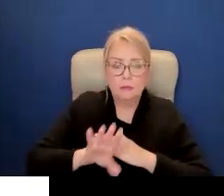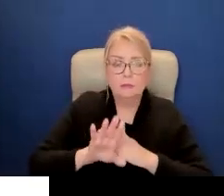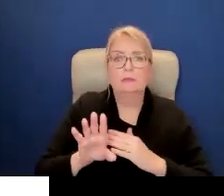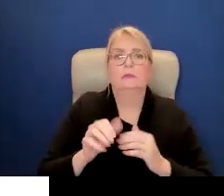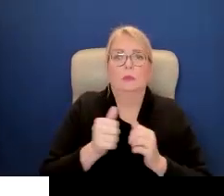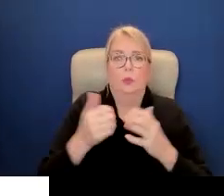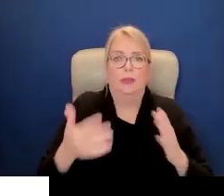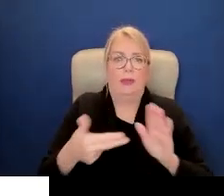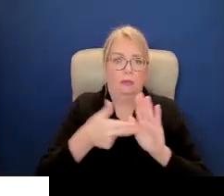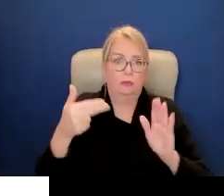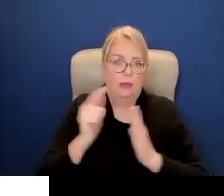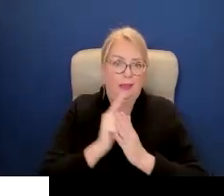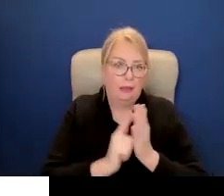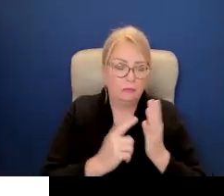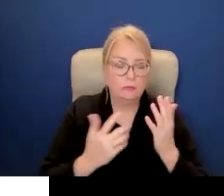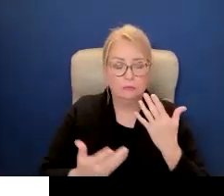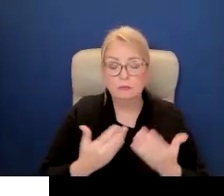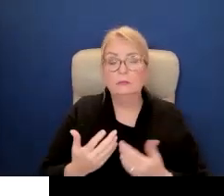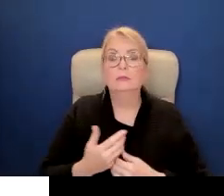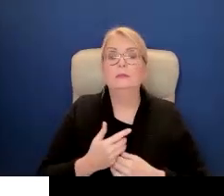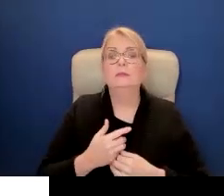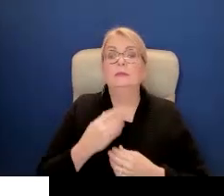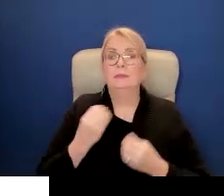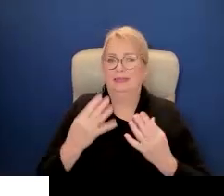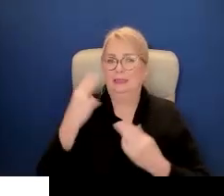First and foremost, those that are here already, note